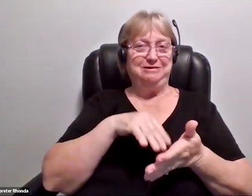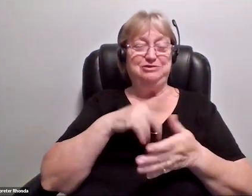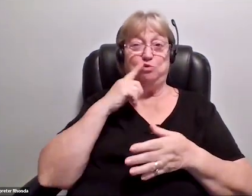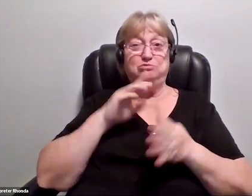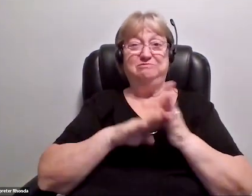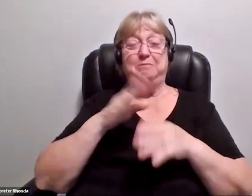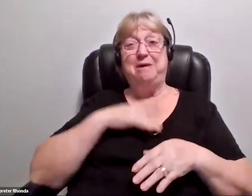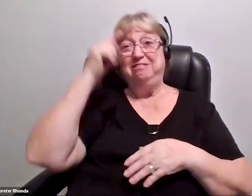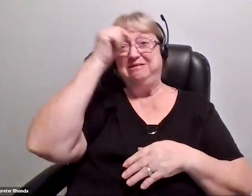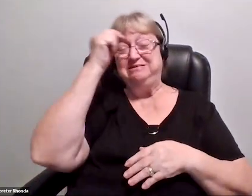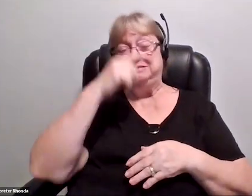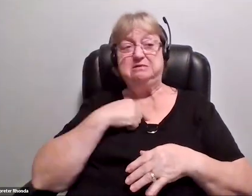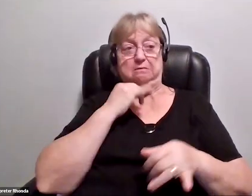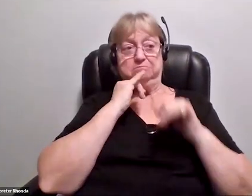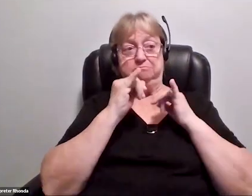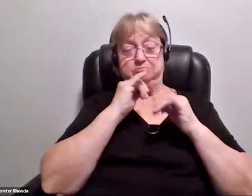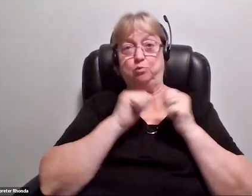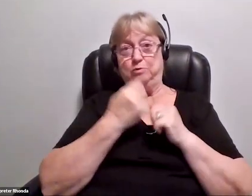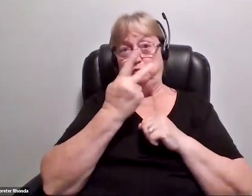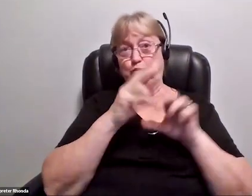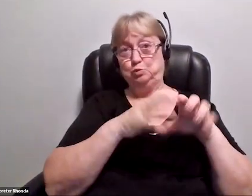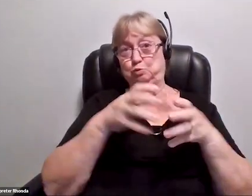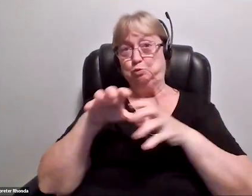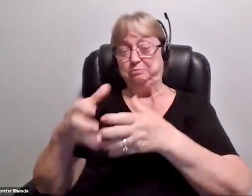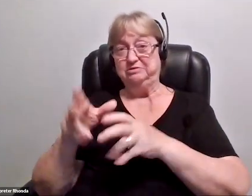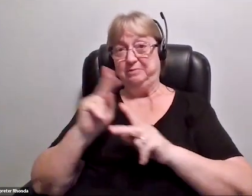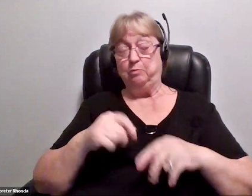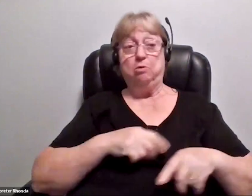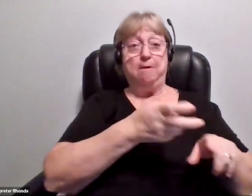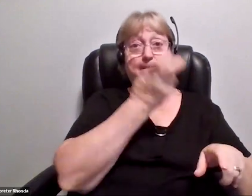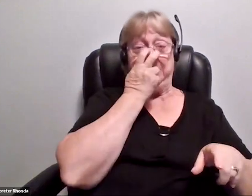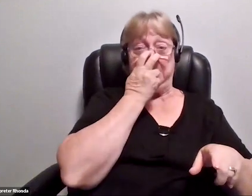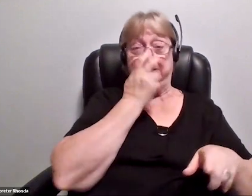with two groups of people with disability, blind individuals and deaf individuals.